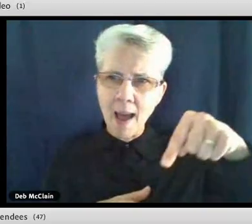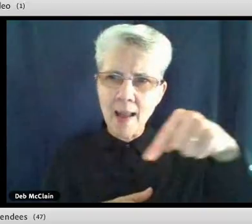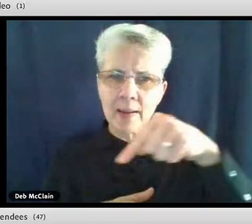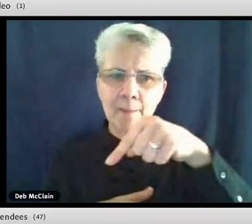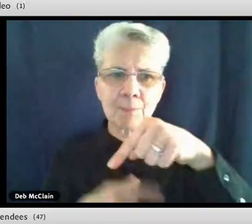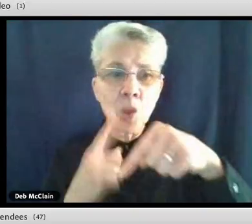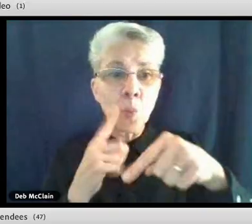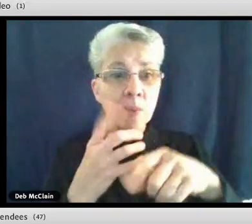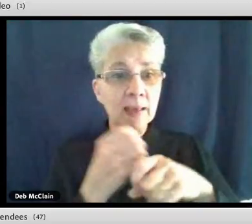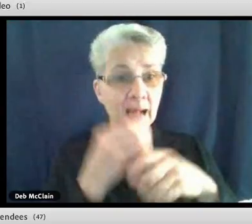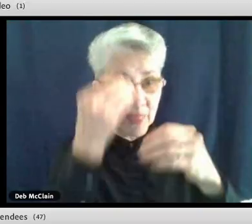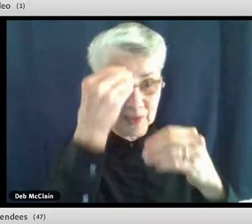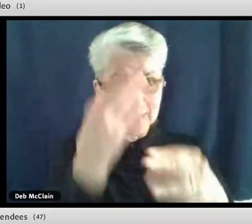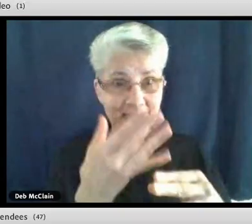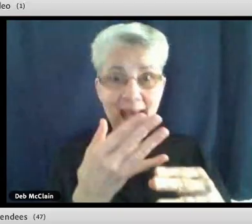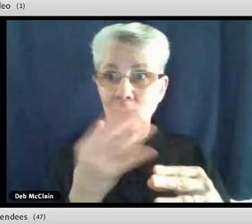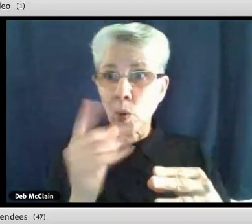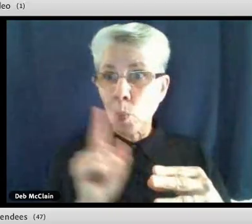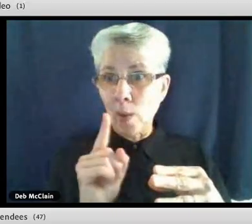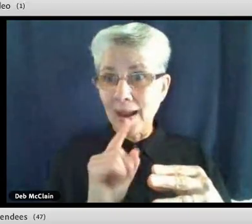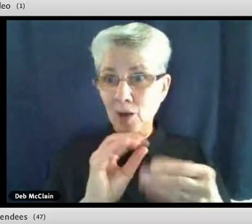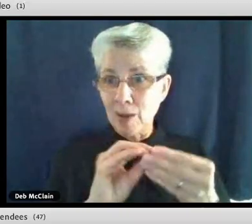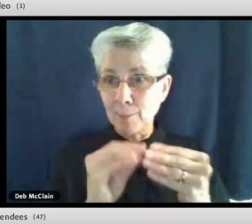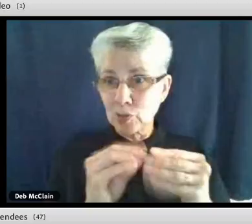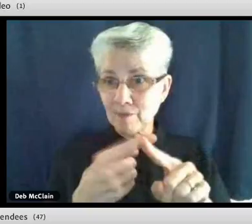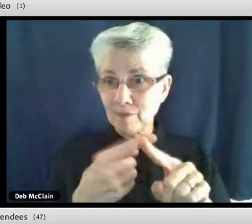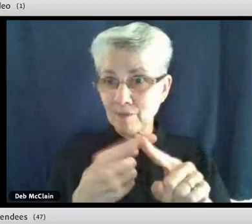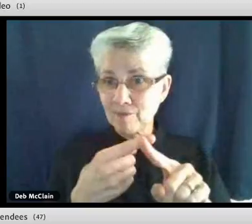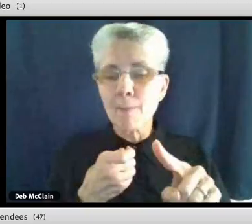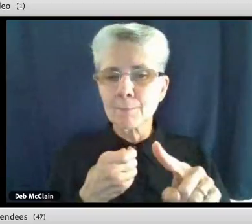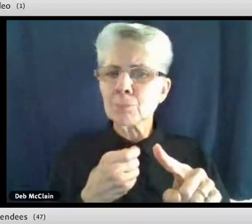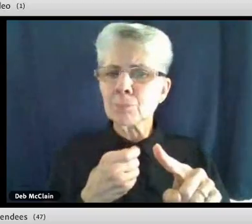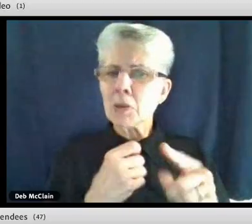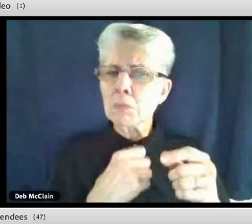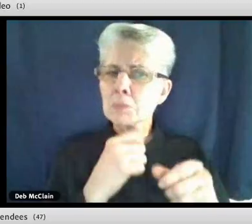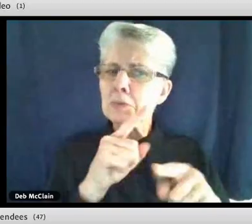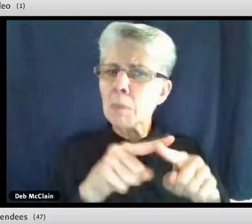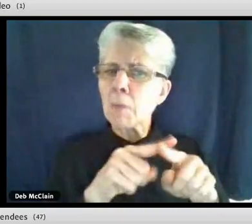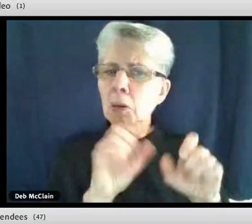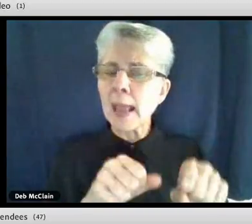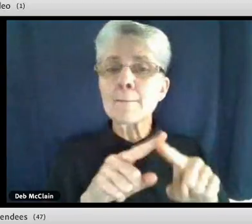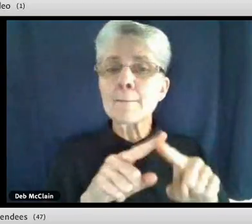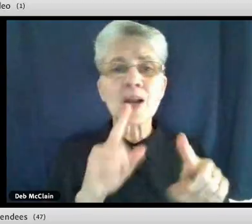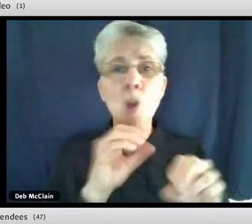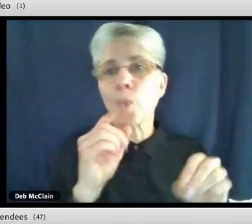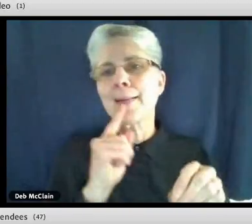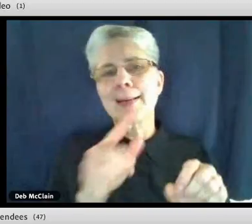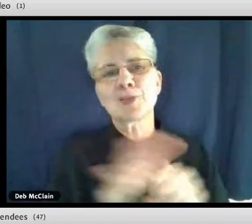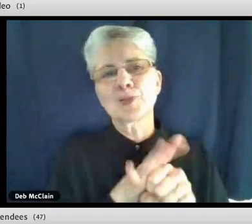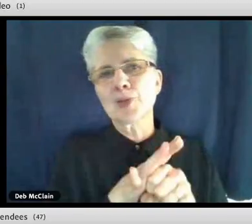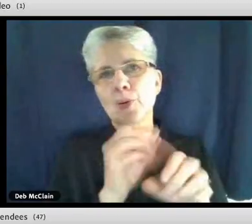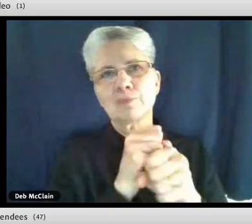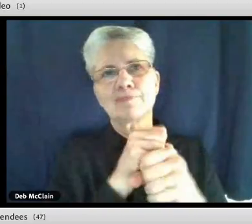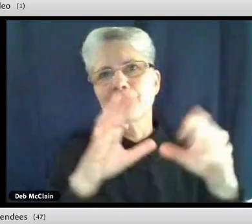their data sources, you know, it's pretty reputable, but nobody has the total picture on the numbers.